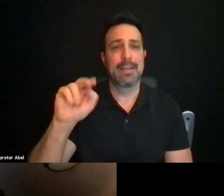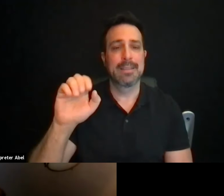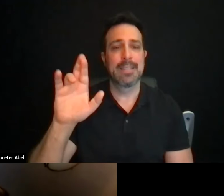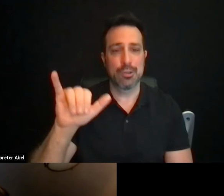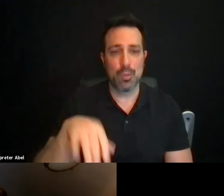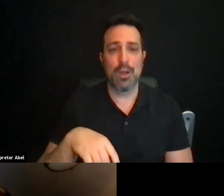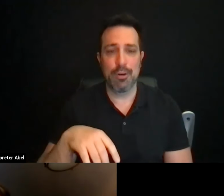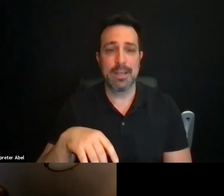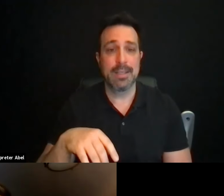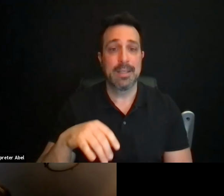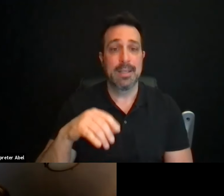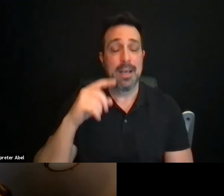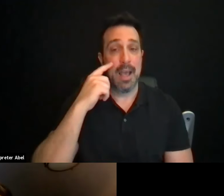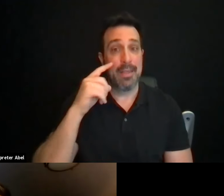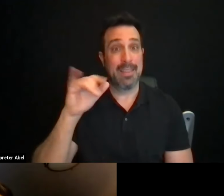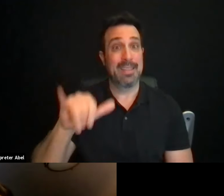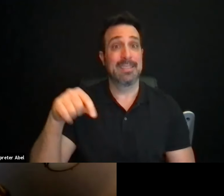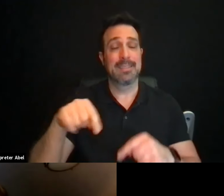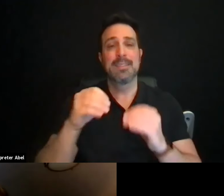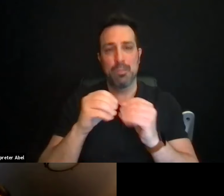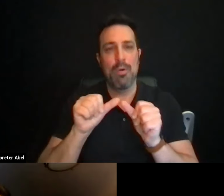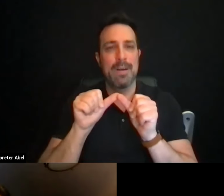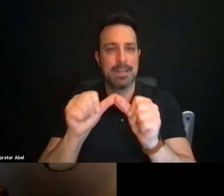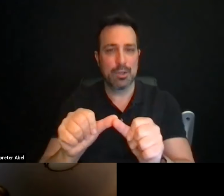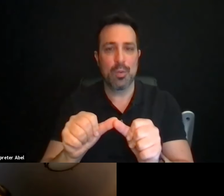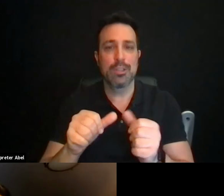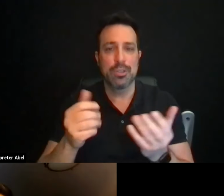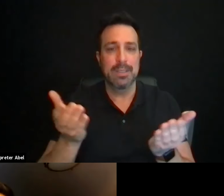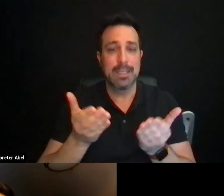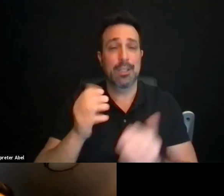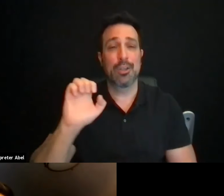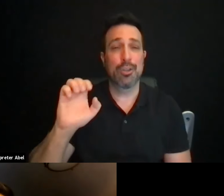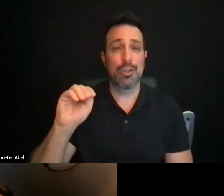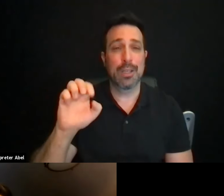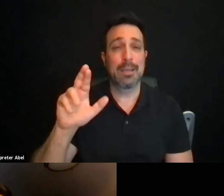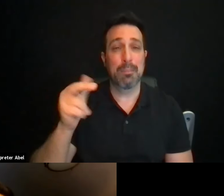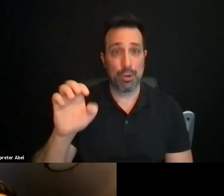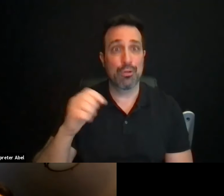like you said, Doug, I think you just pointed out, Oregon has a long history of sanctuary and this